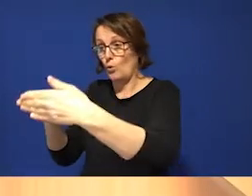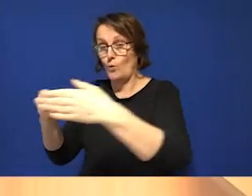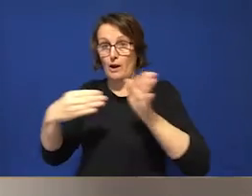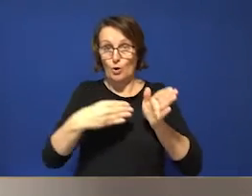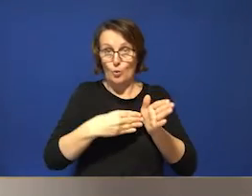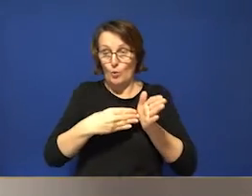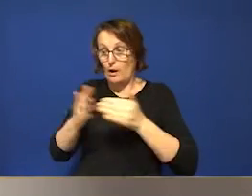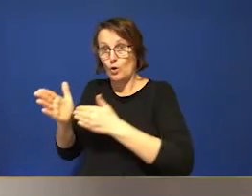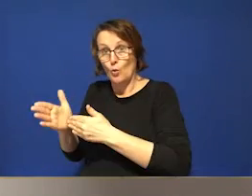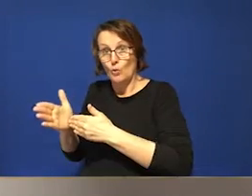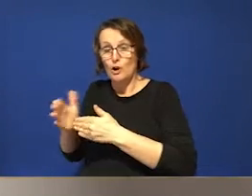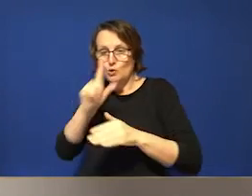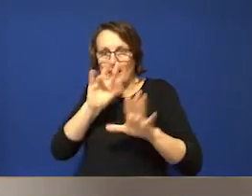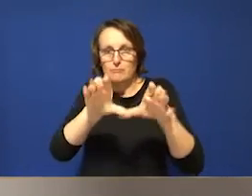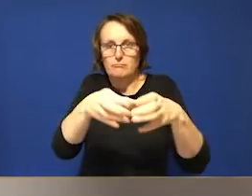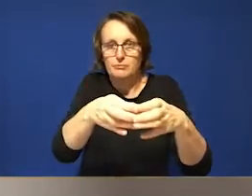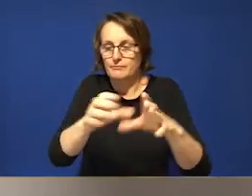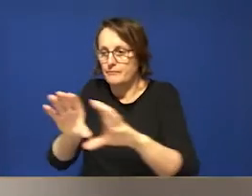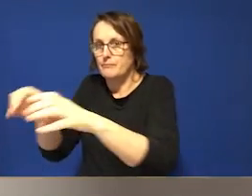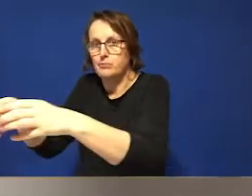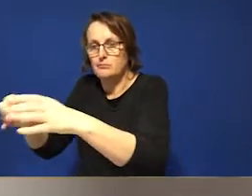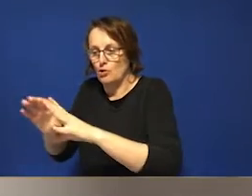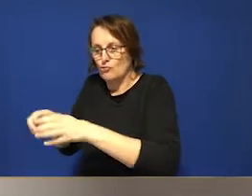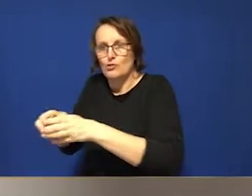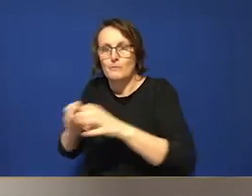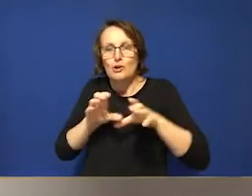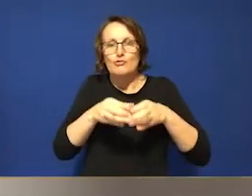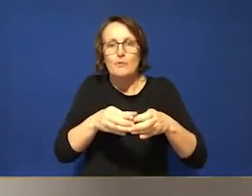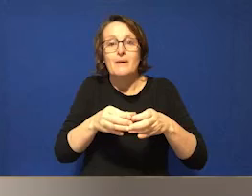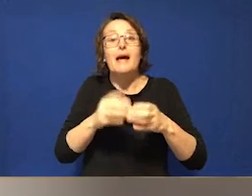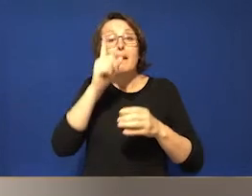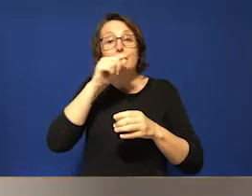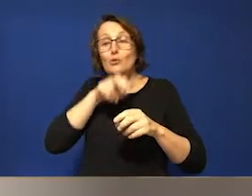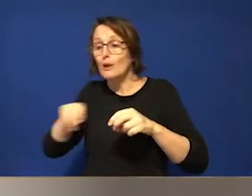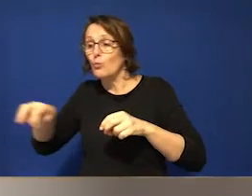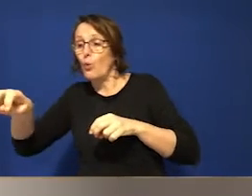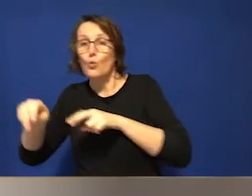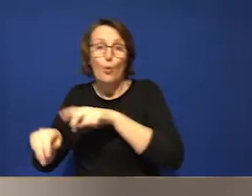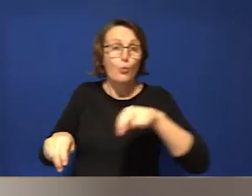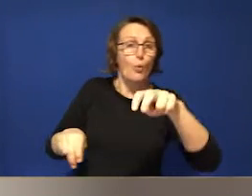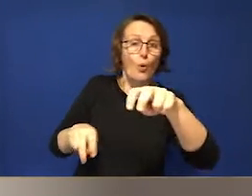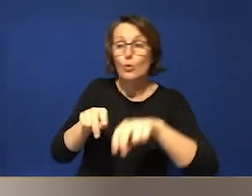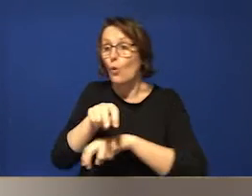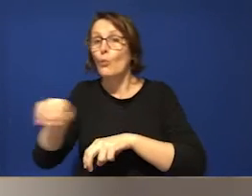so that there are multiple ways to get around within the building. And there are a little networks, a little neighborhoods basically created